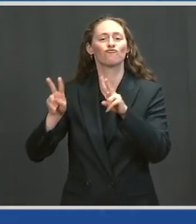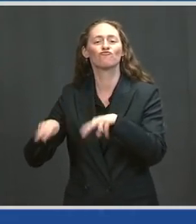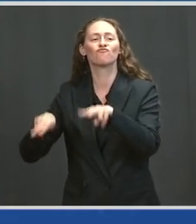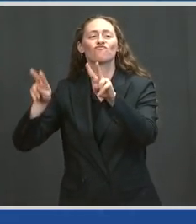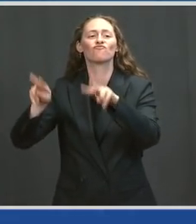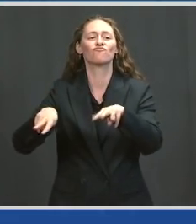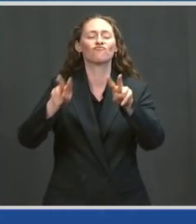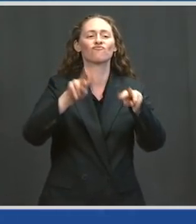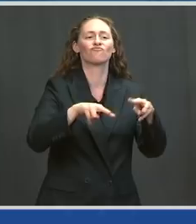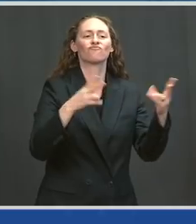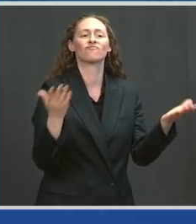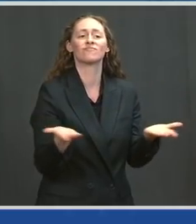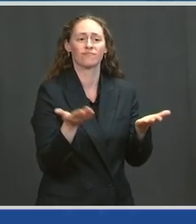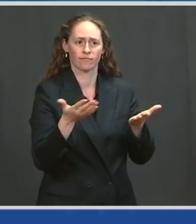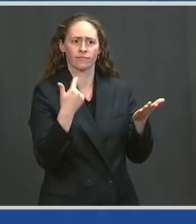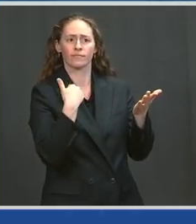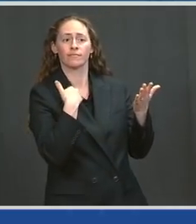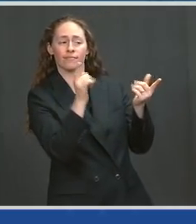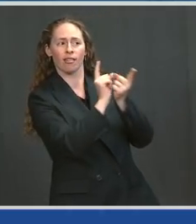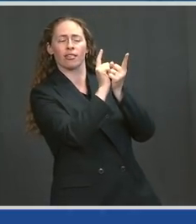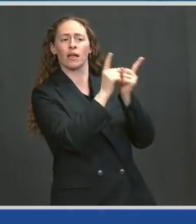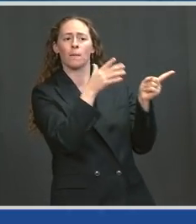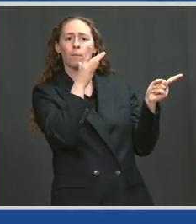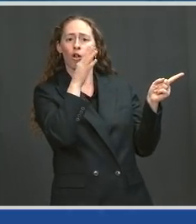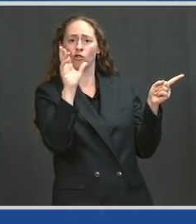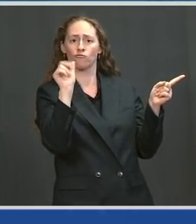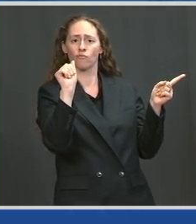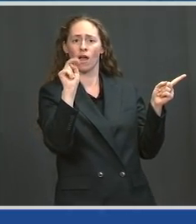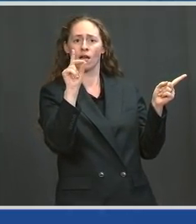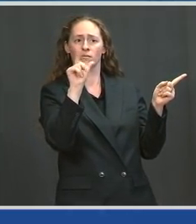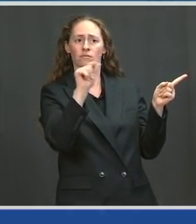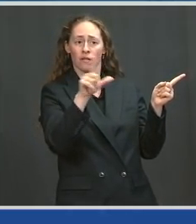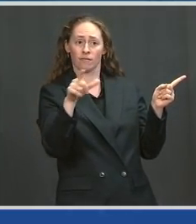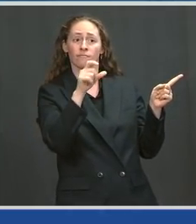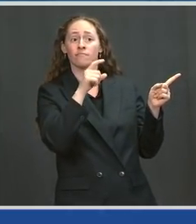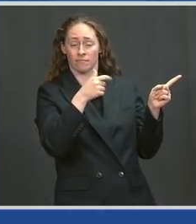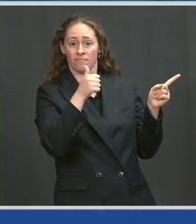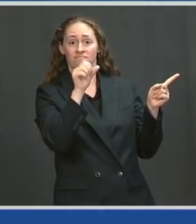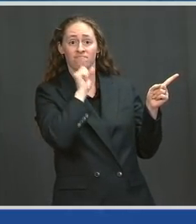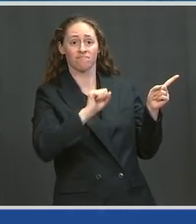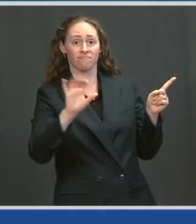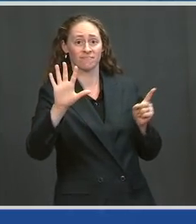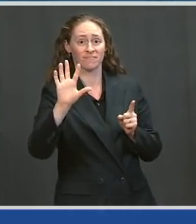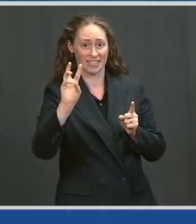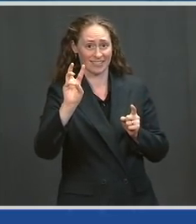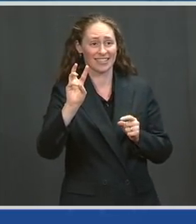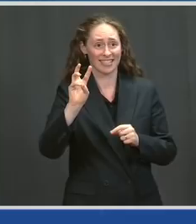who's only a 56 years old, God love her.